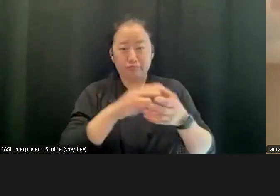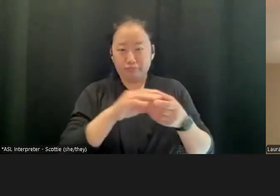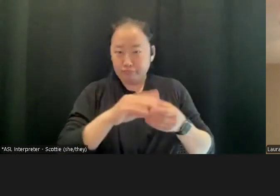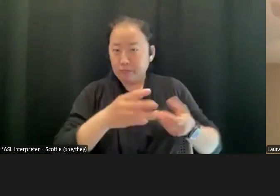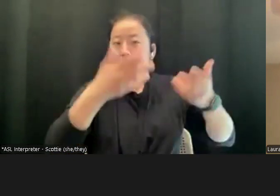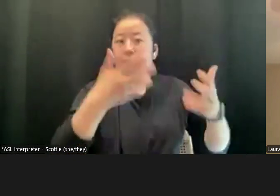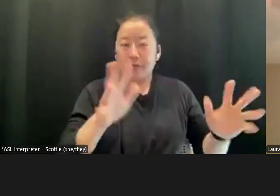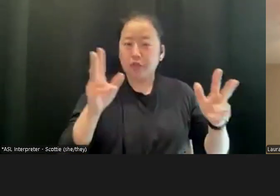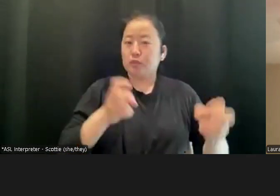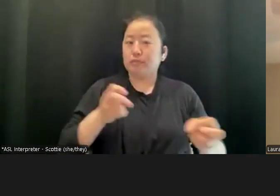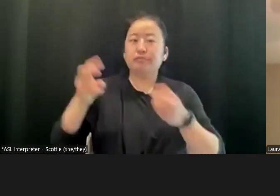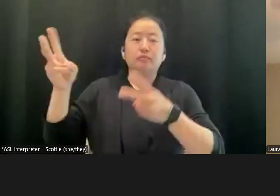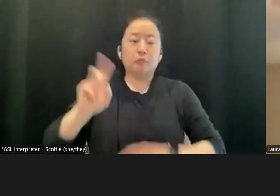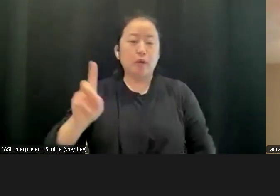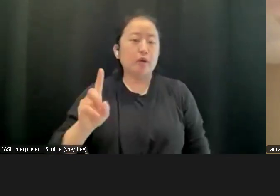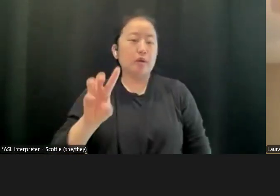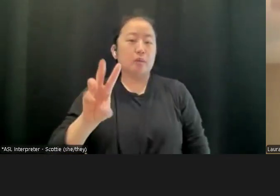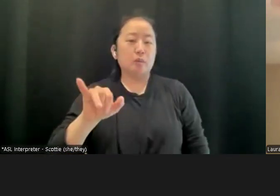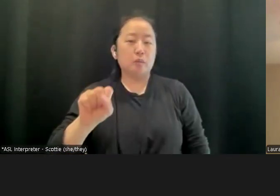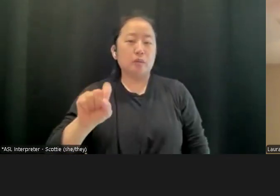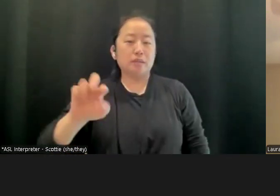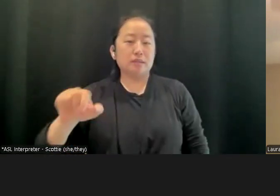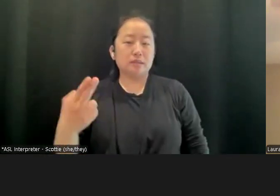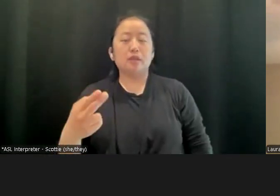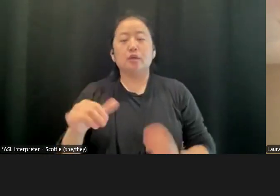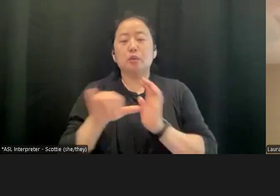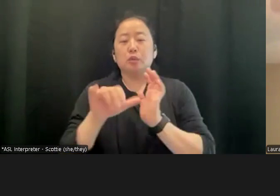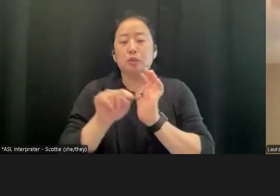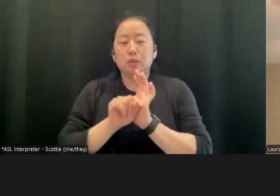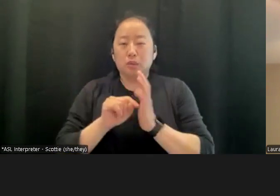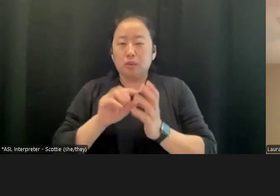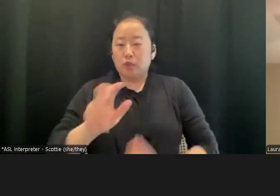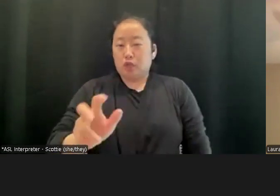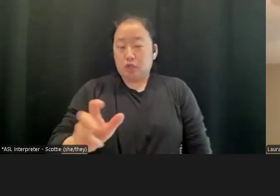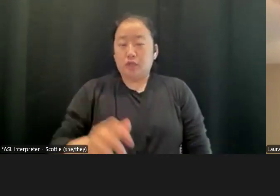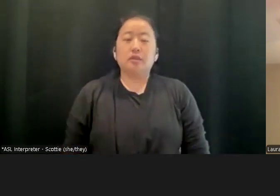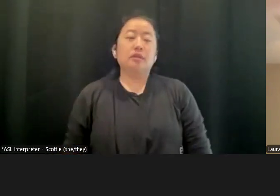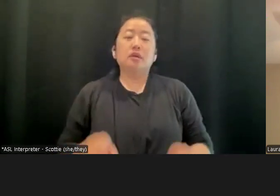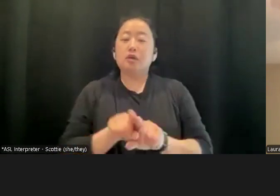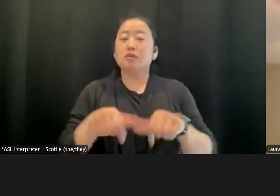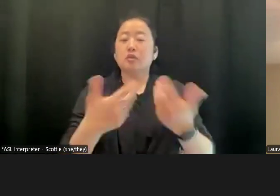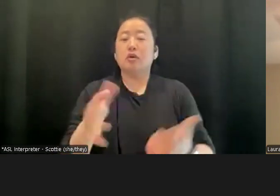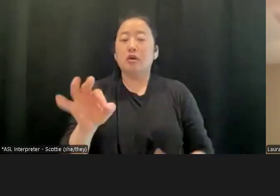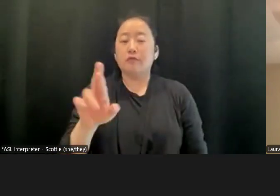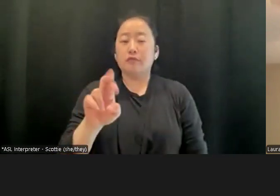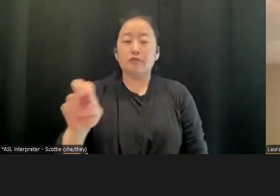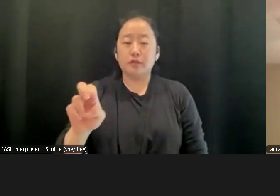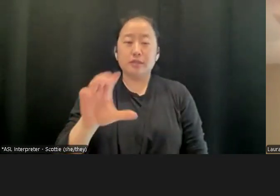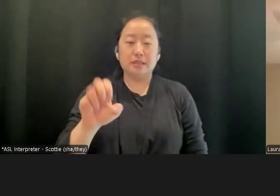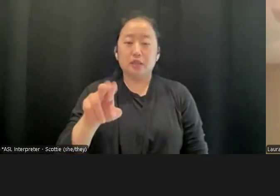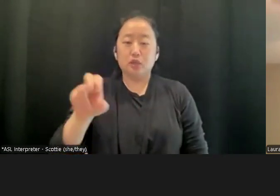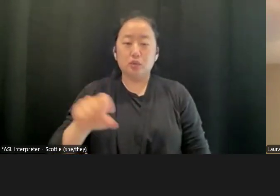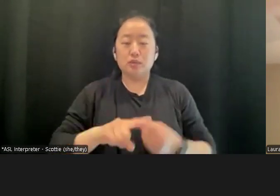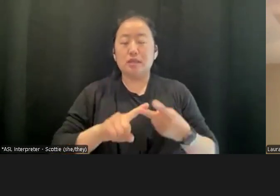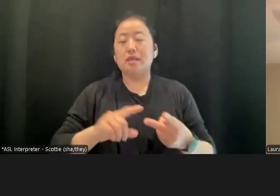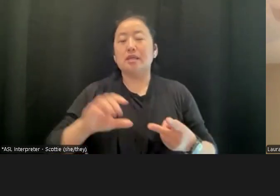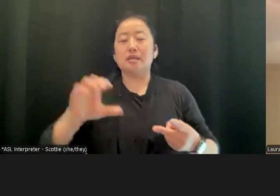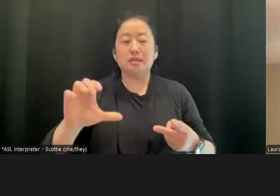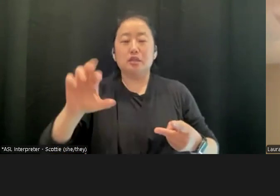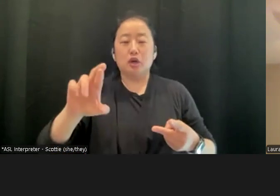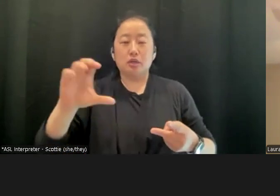channel, and we also are offering free CEUs and CRCs, which are rehab counselor credits.